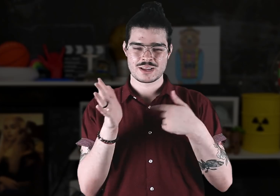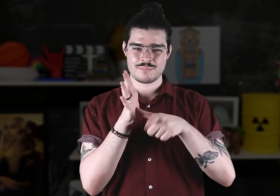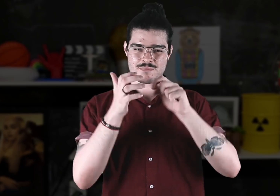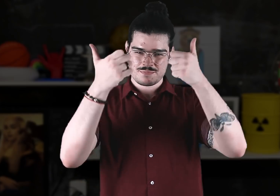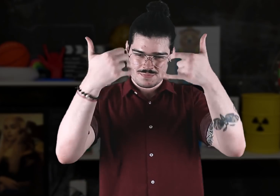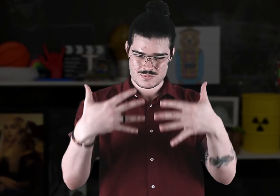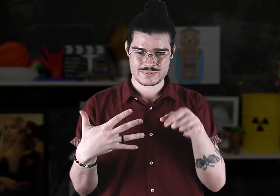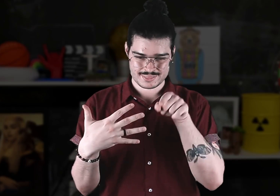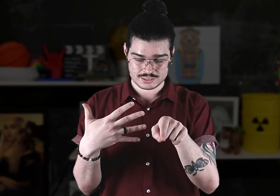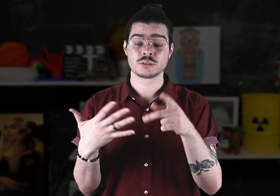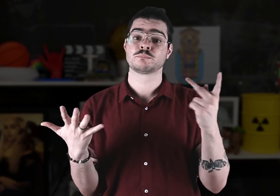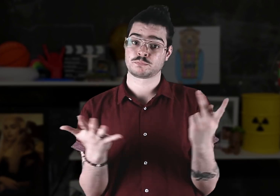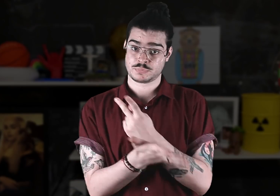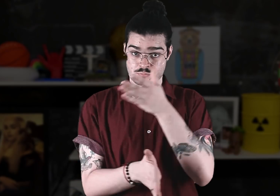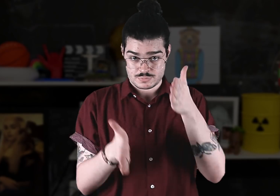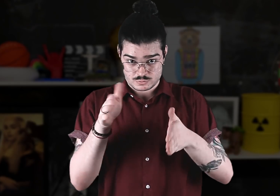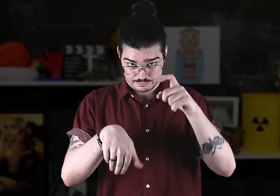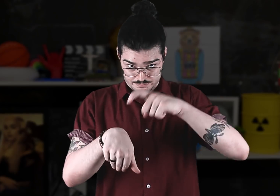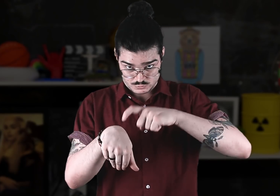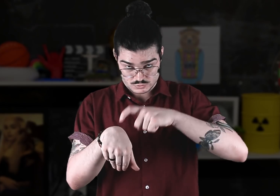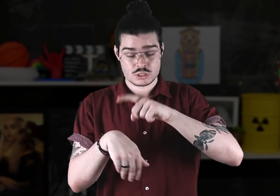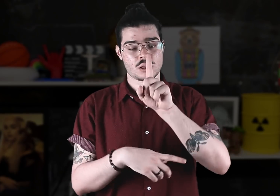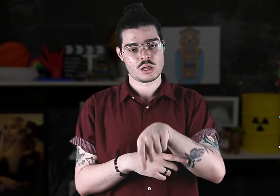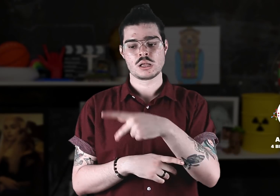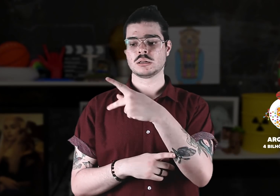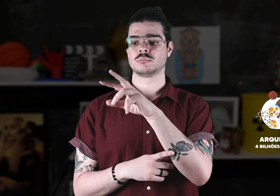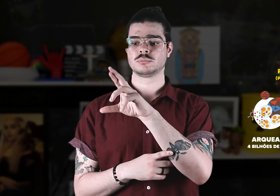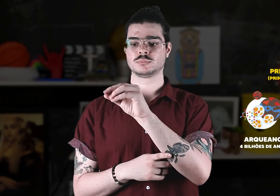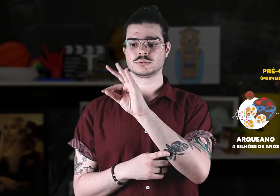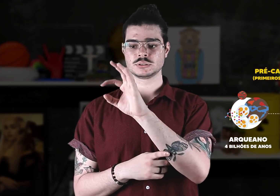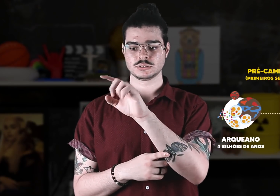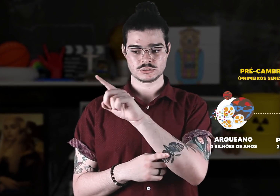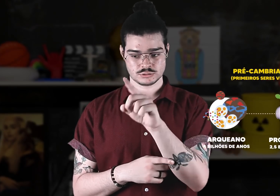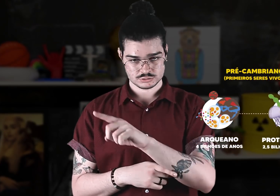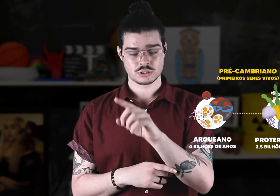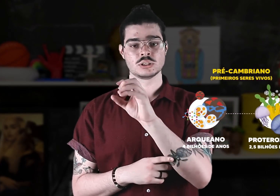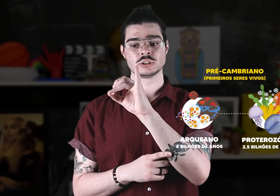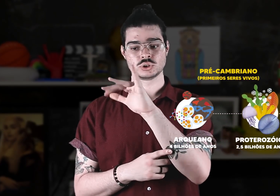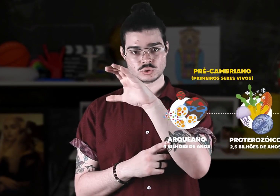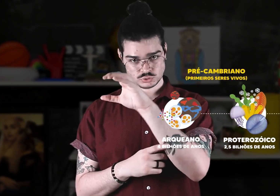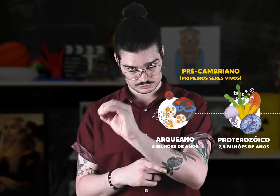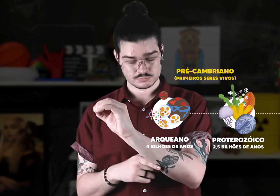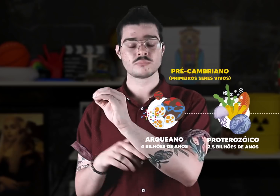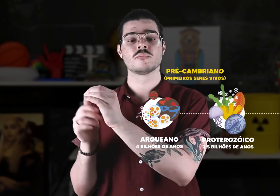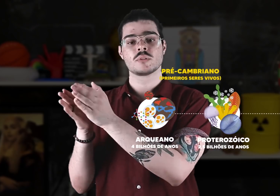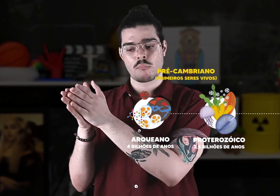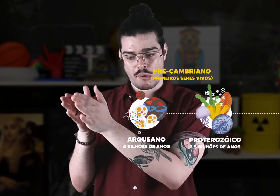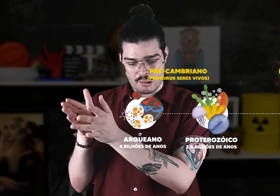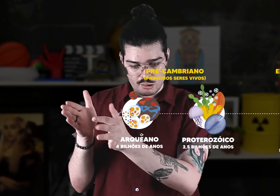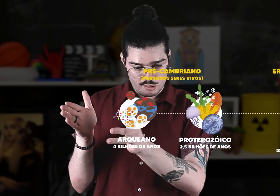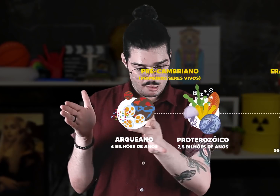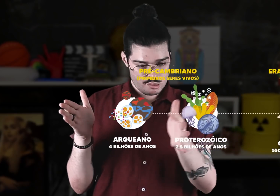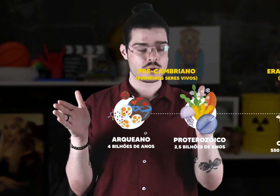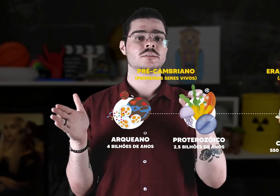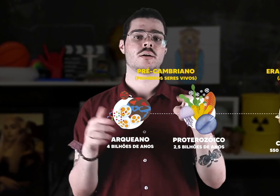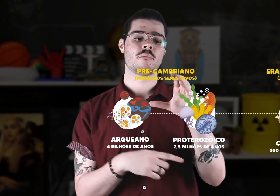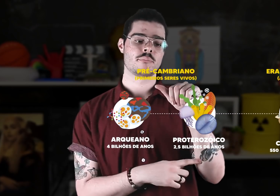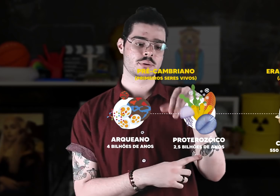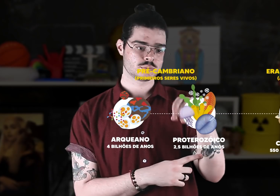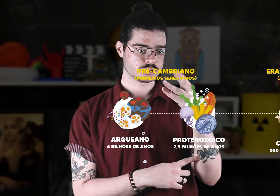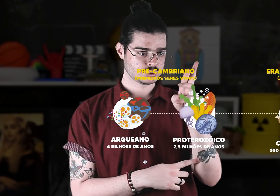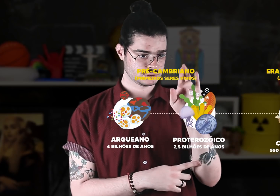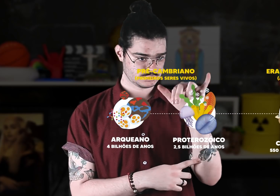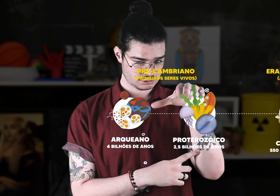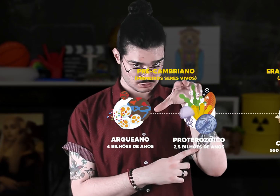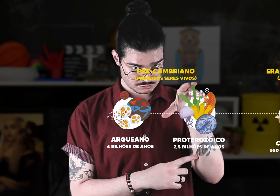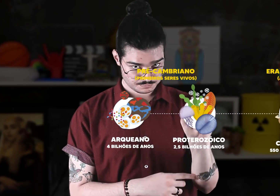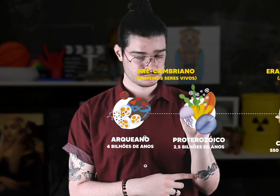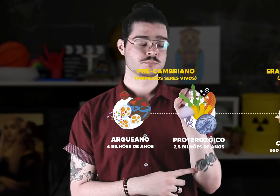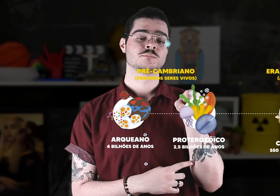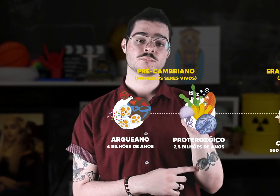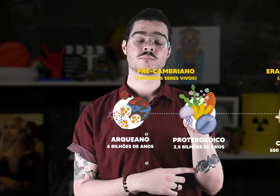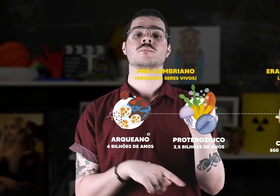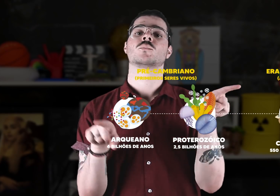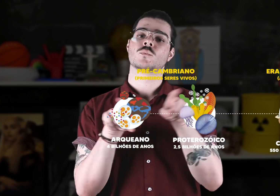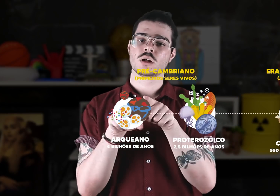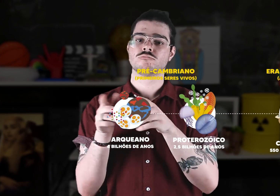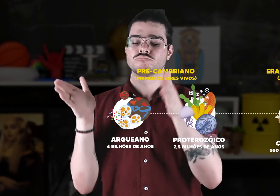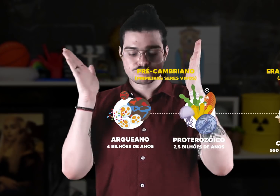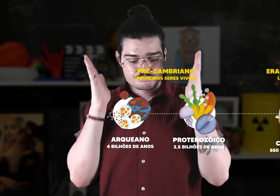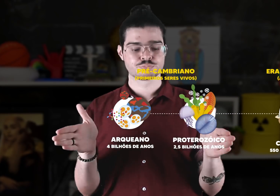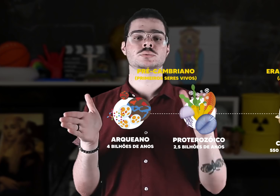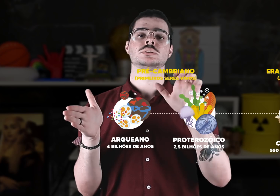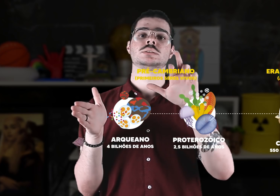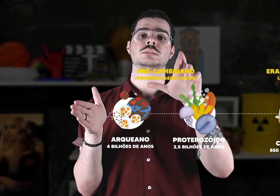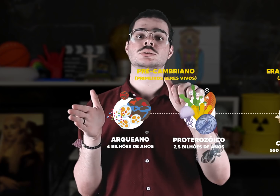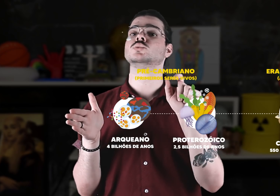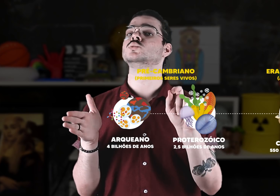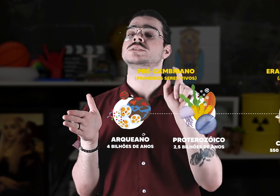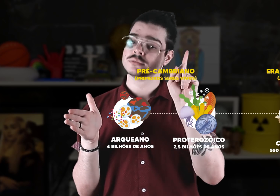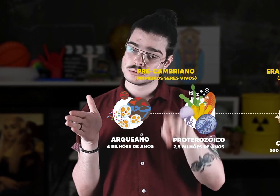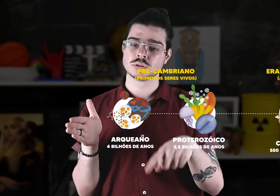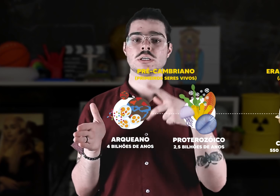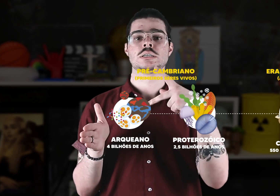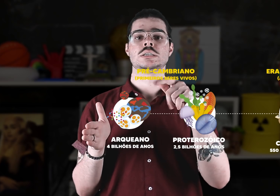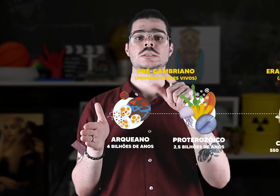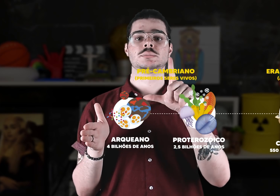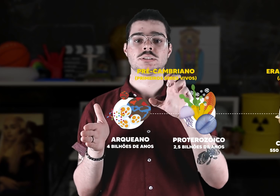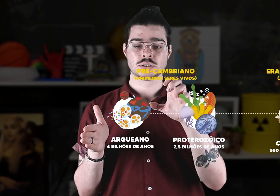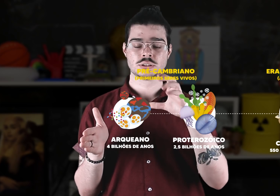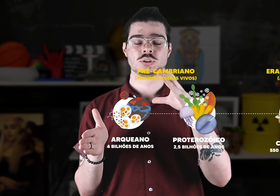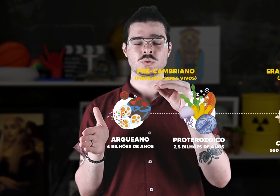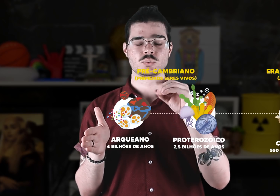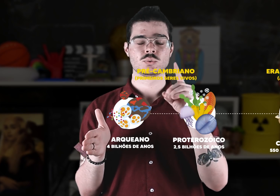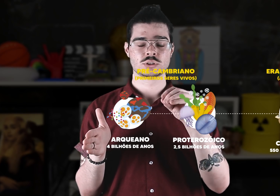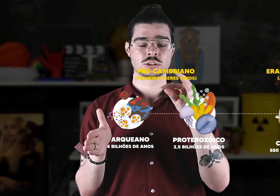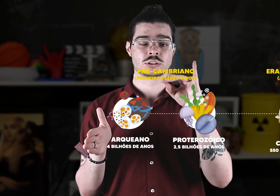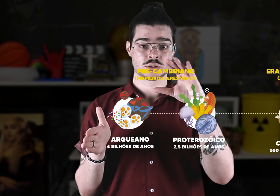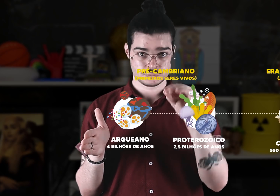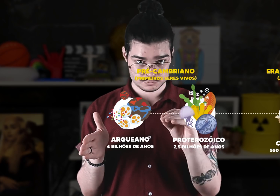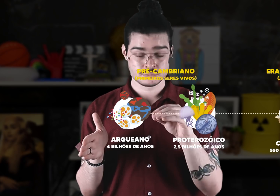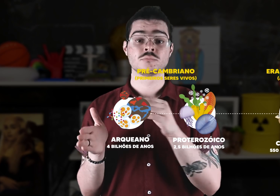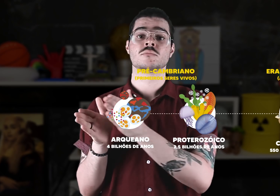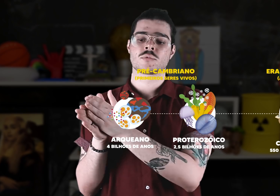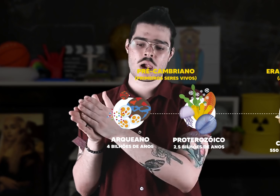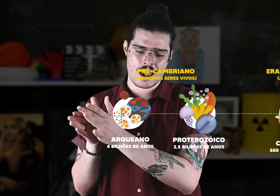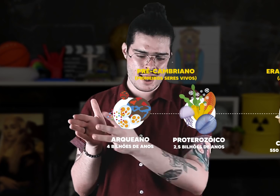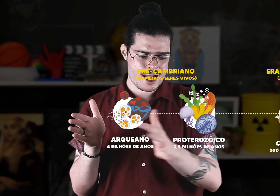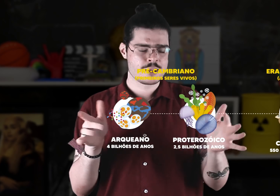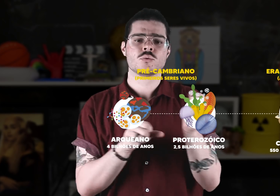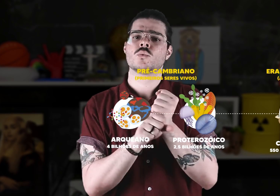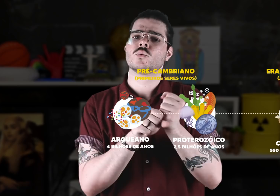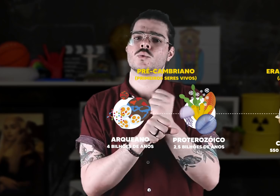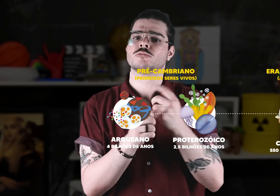This occurred between two Proterozoic and Cambrian periods, from the Paleozoic Era,